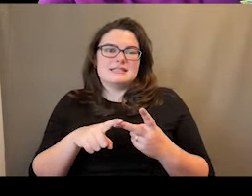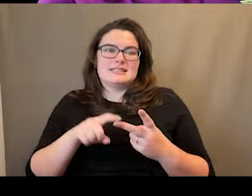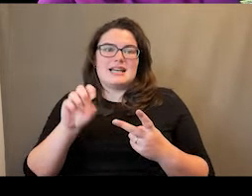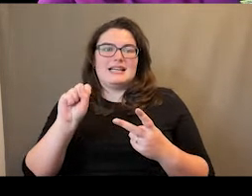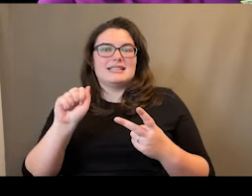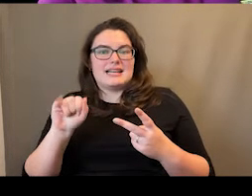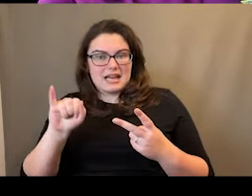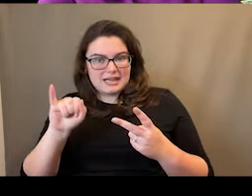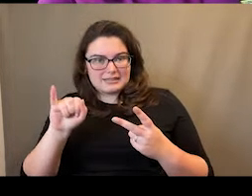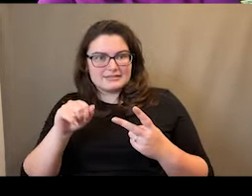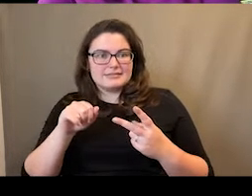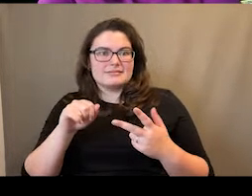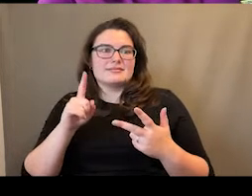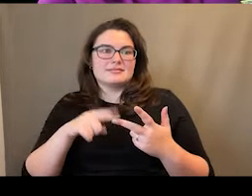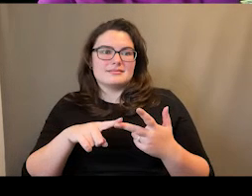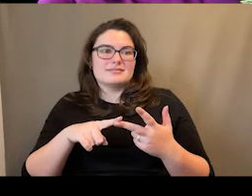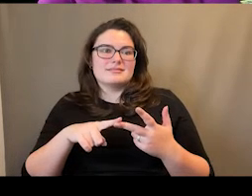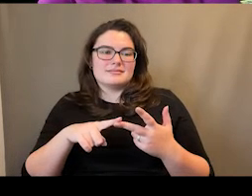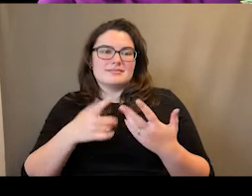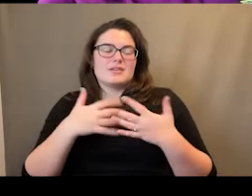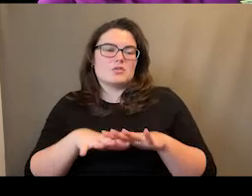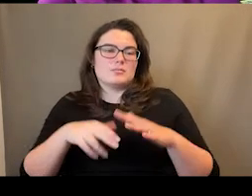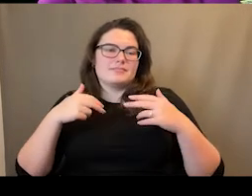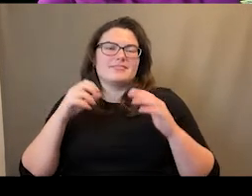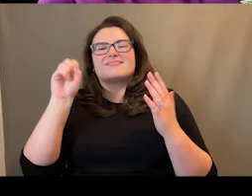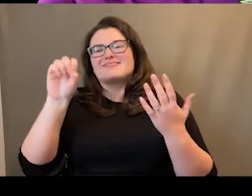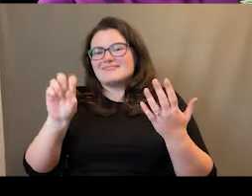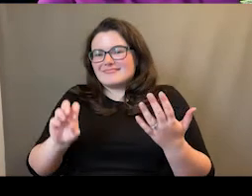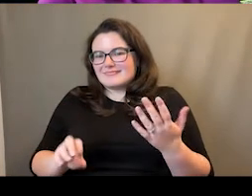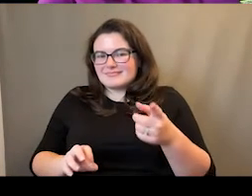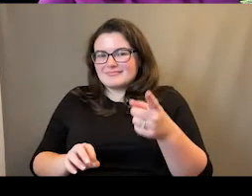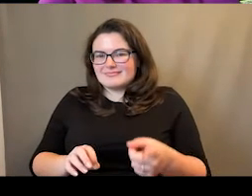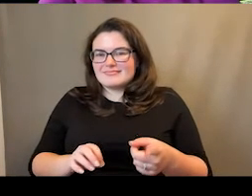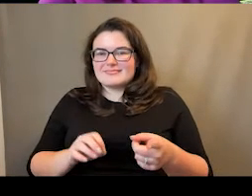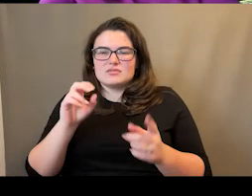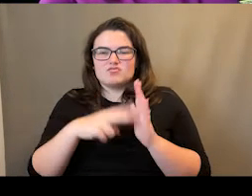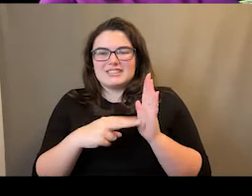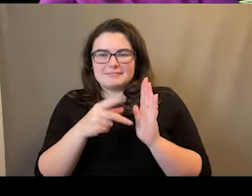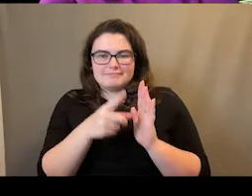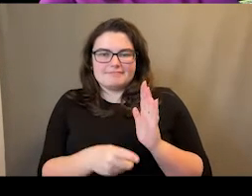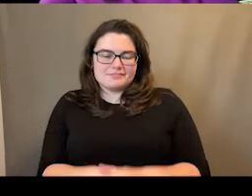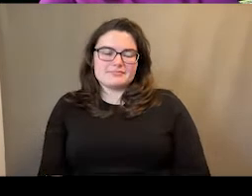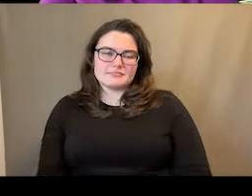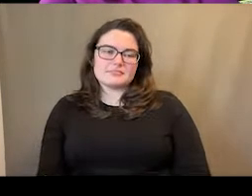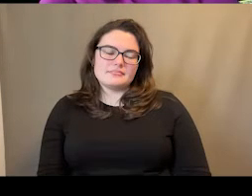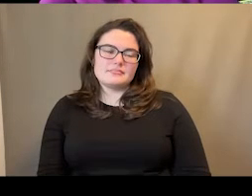Incorporating Human Behavior and Epidemiological Models, Integrative Strategies for Understanding Neural